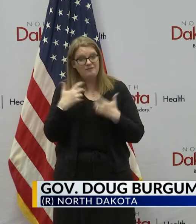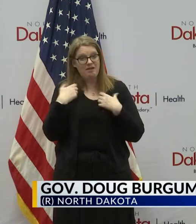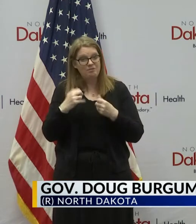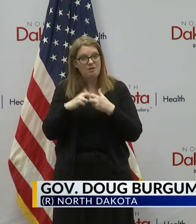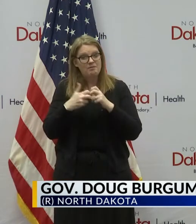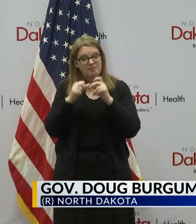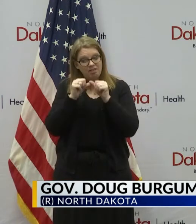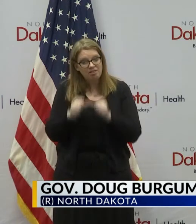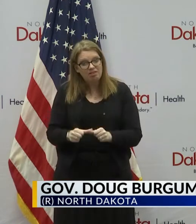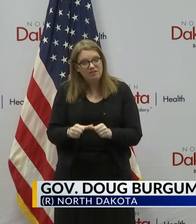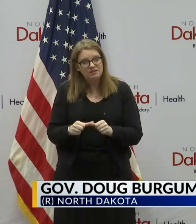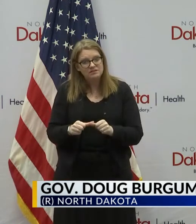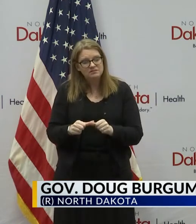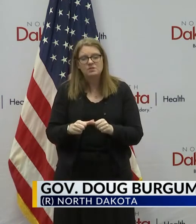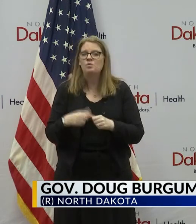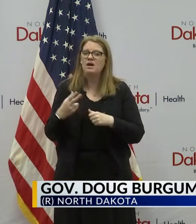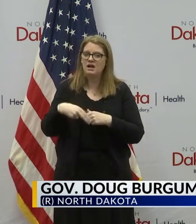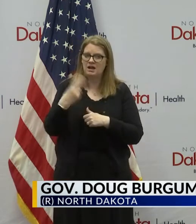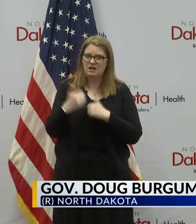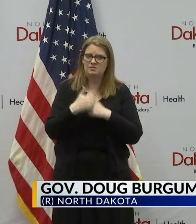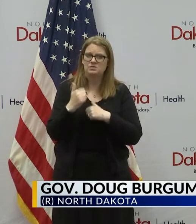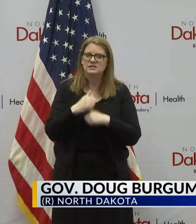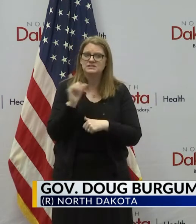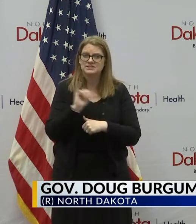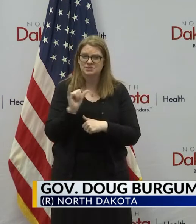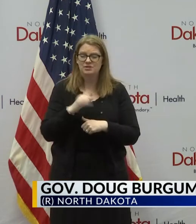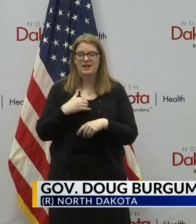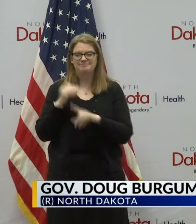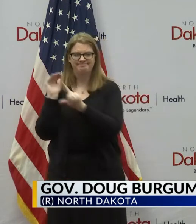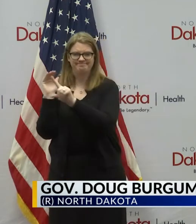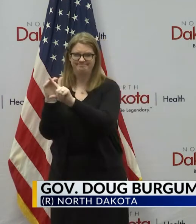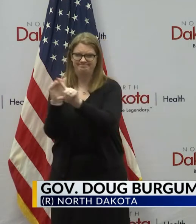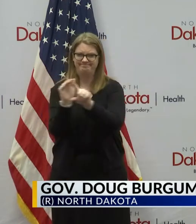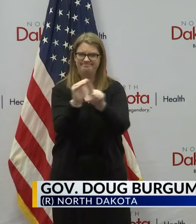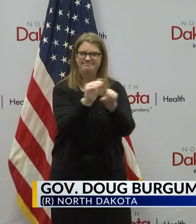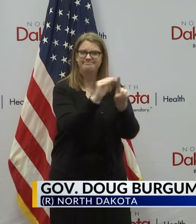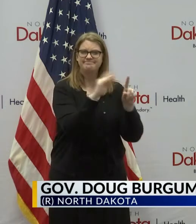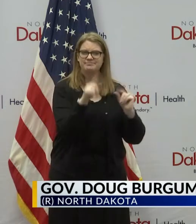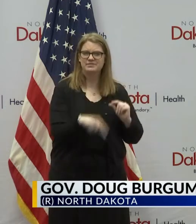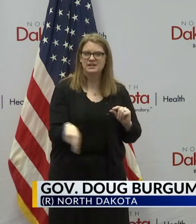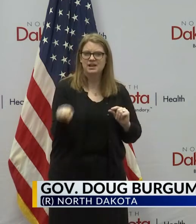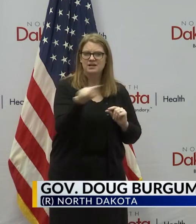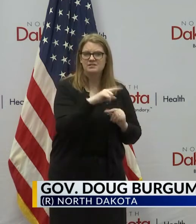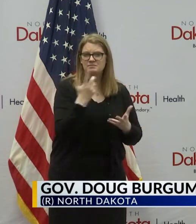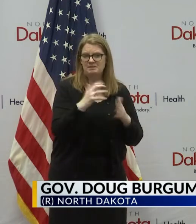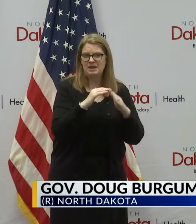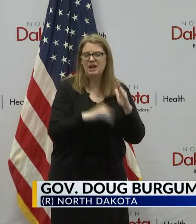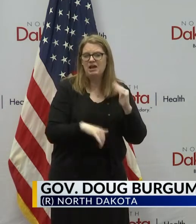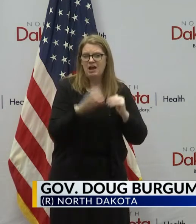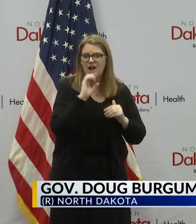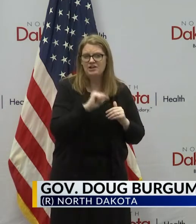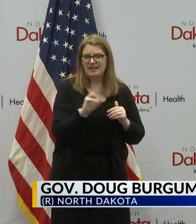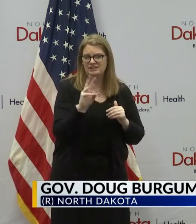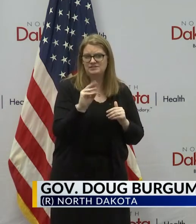WHILE THE ELDERLY ARE AT IN-- ARE AT HIGHER RISK REGARDLESS OF AGE, DUE TO UNDERLYING CONDITIONS, IT'S A REMINDER FOR